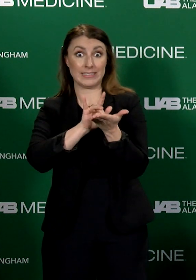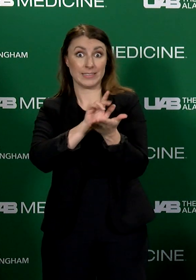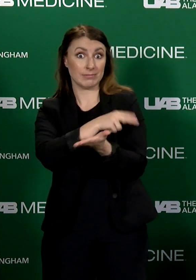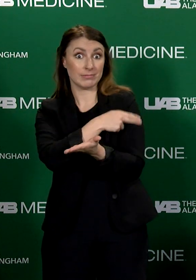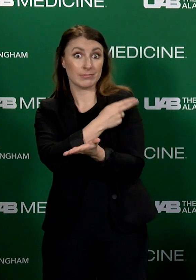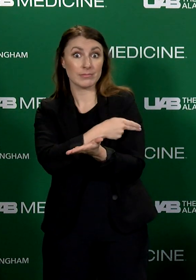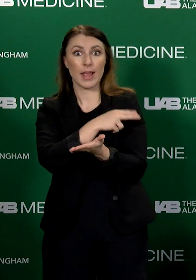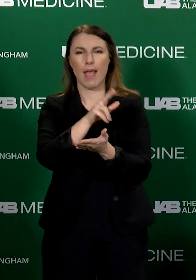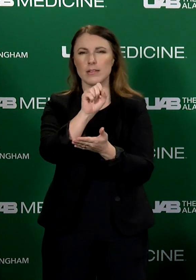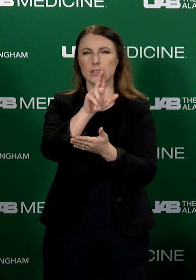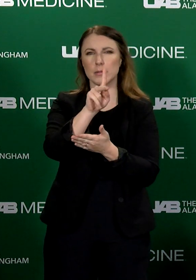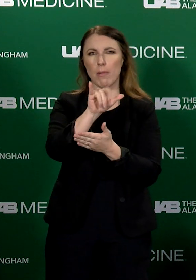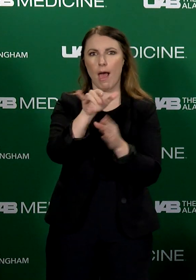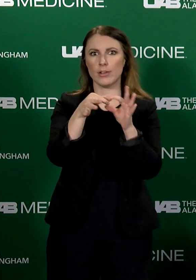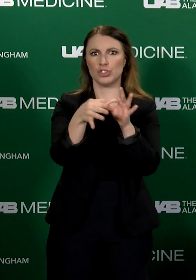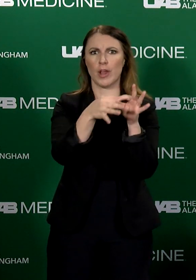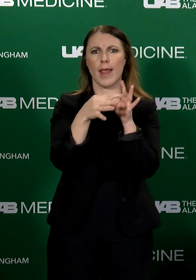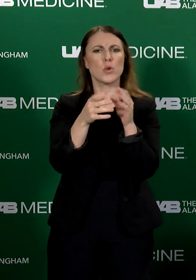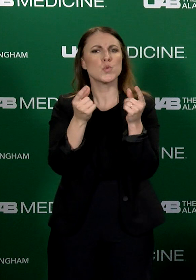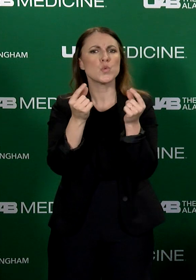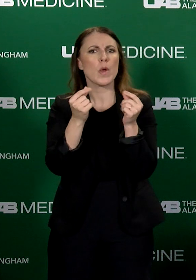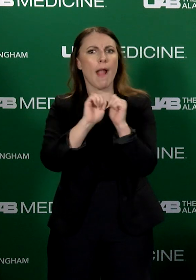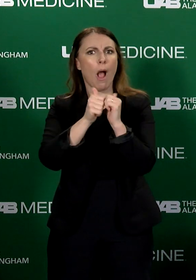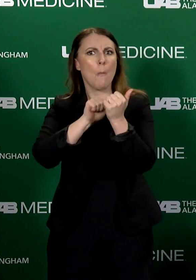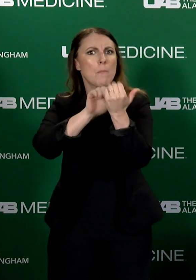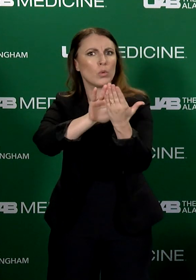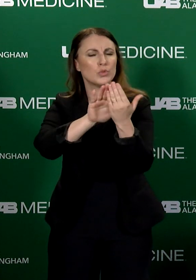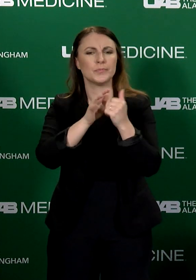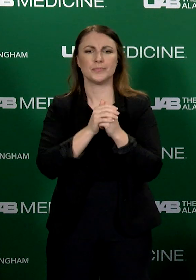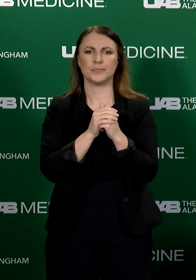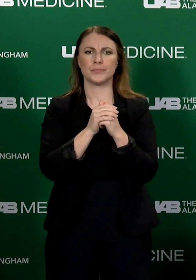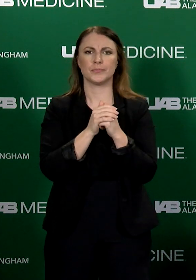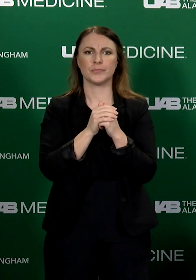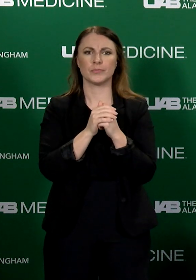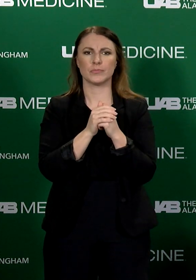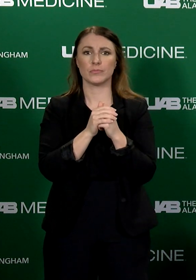approached the current scenario I do want everybody to realize that we really